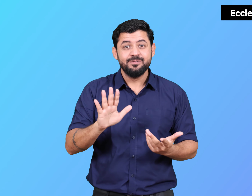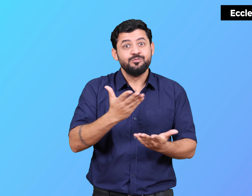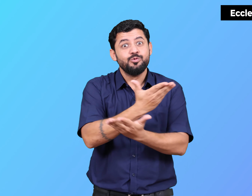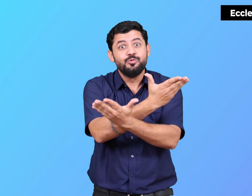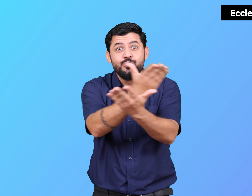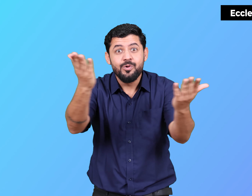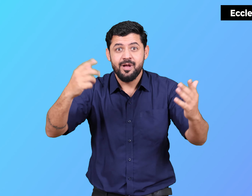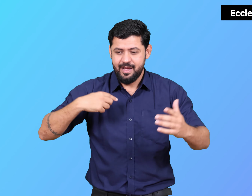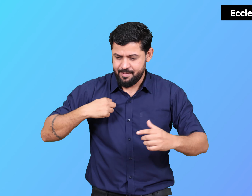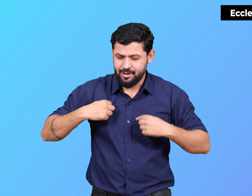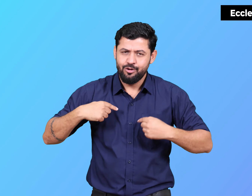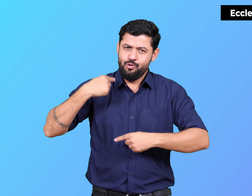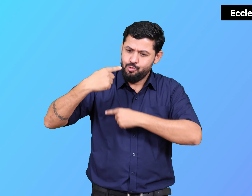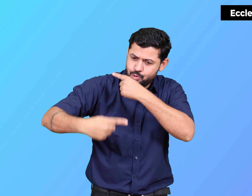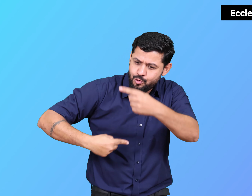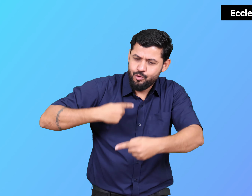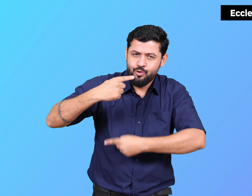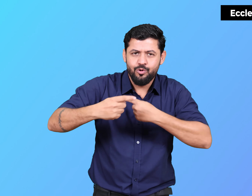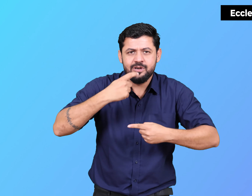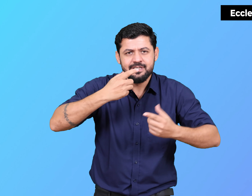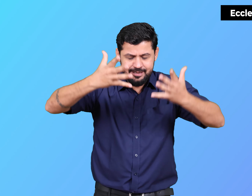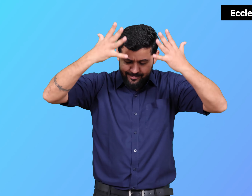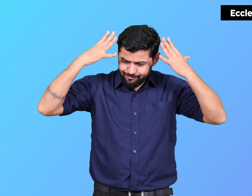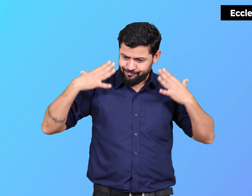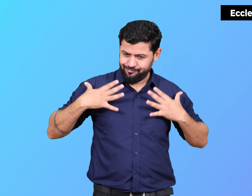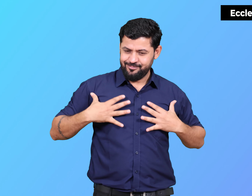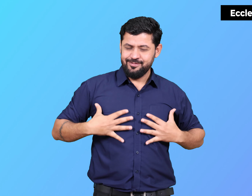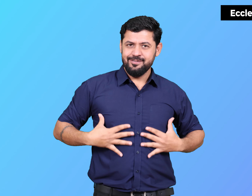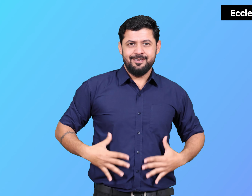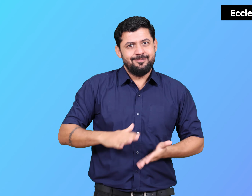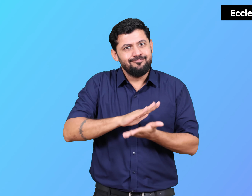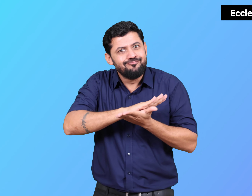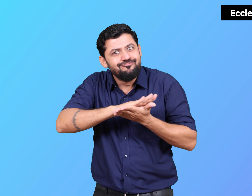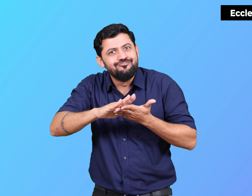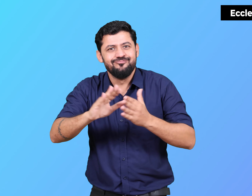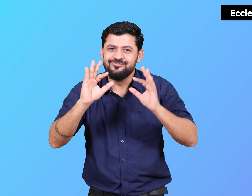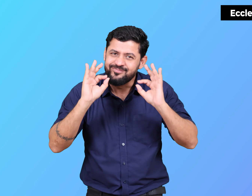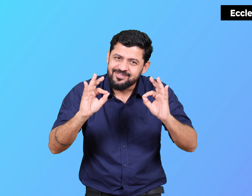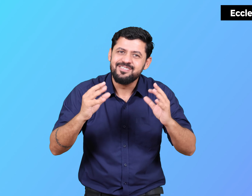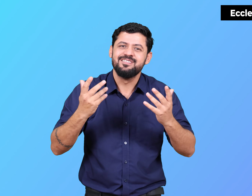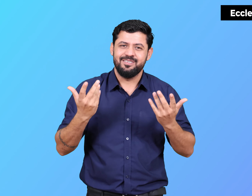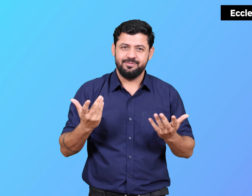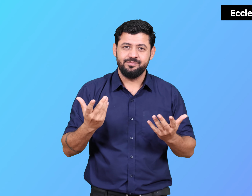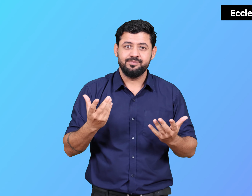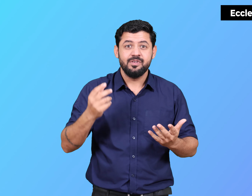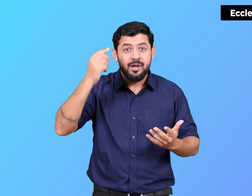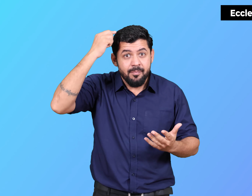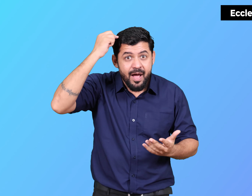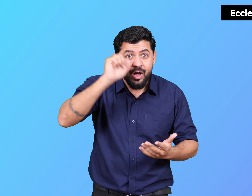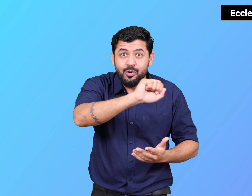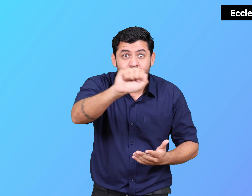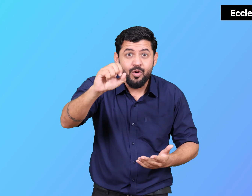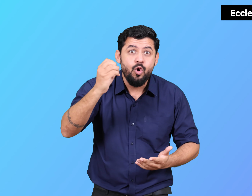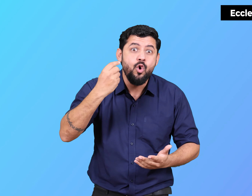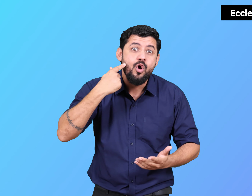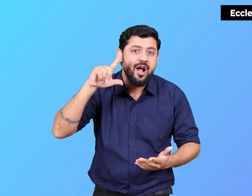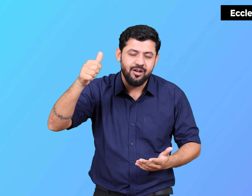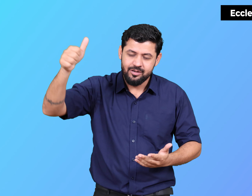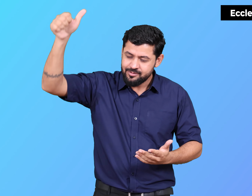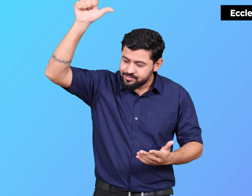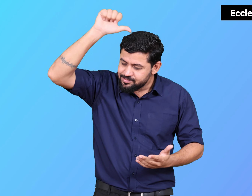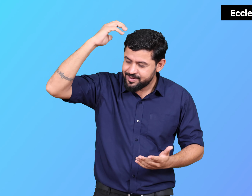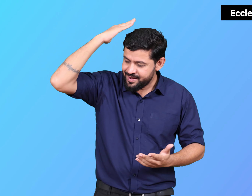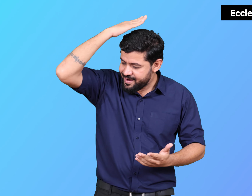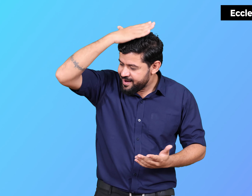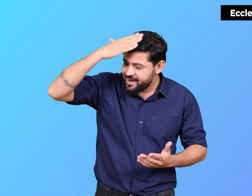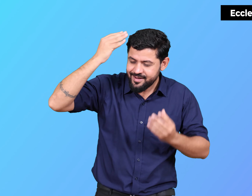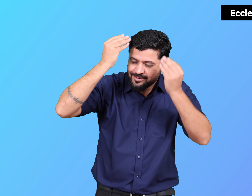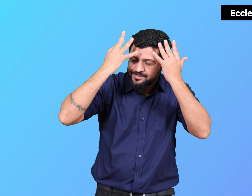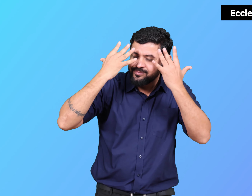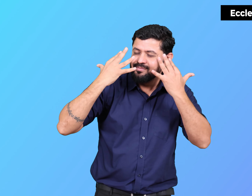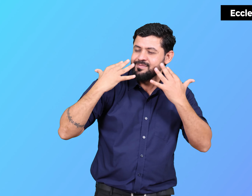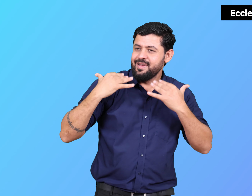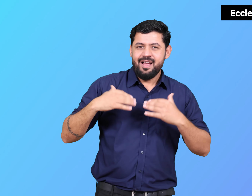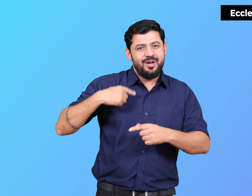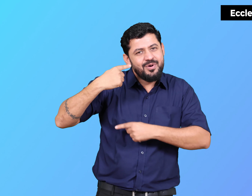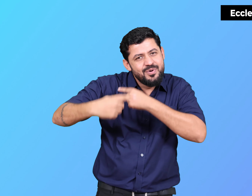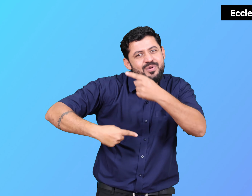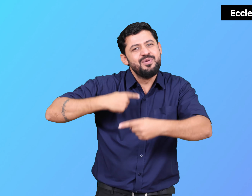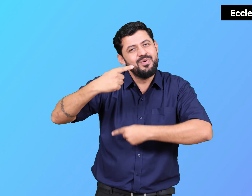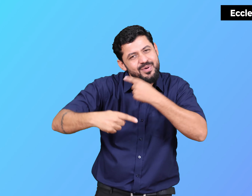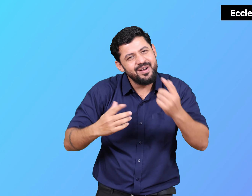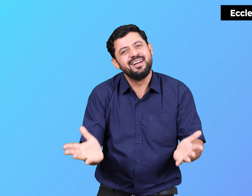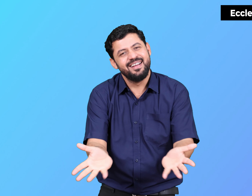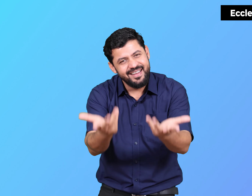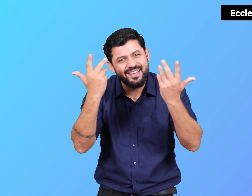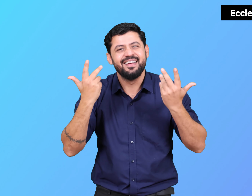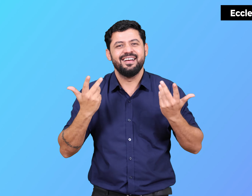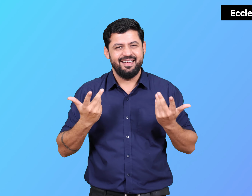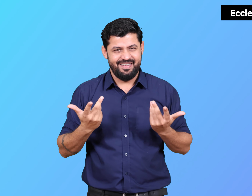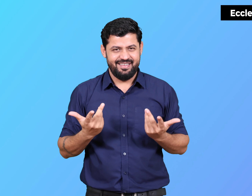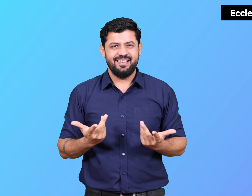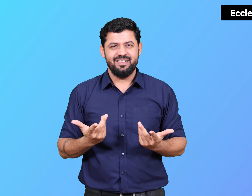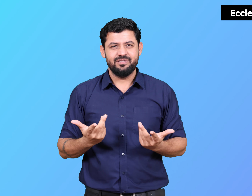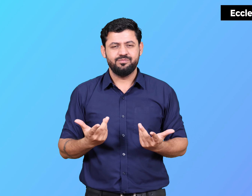Wear nice clothes and make yourself look good.